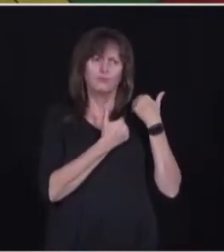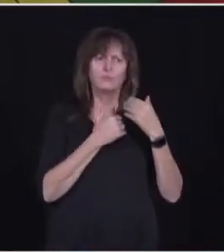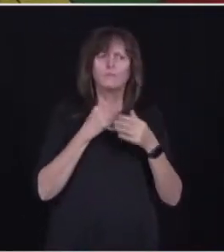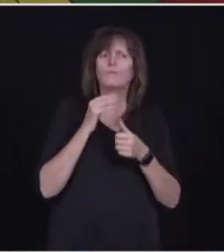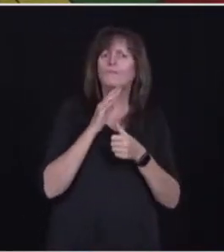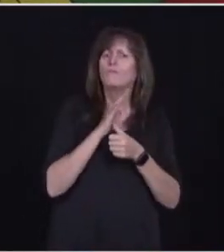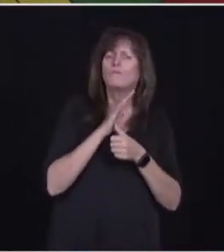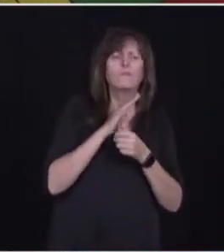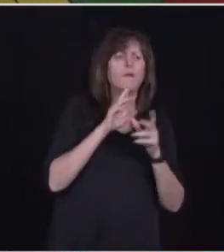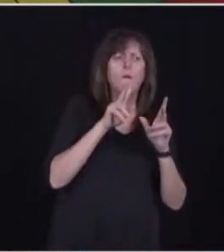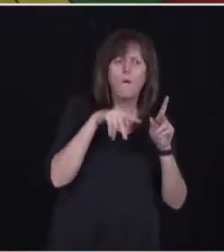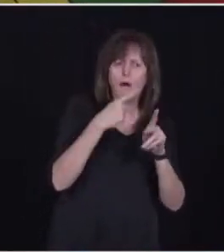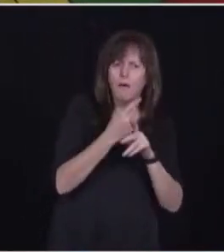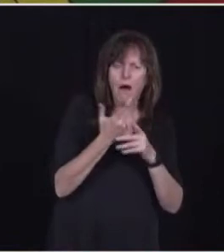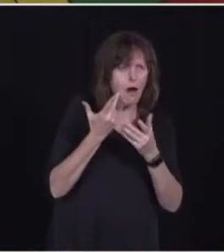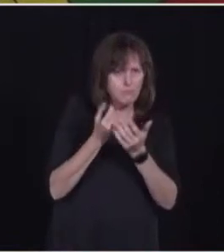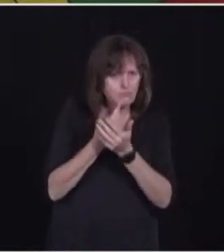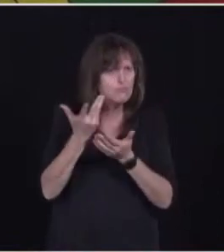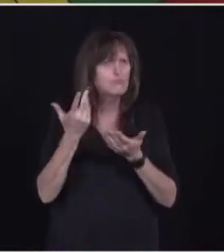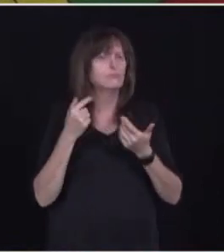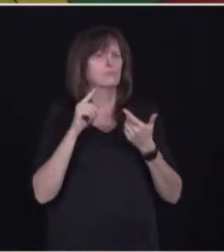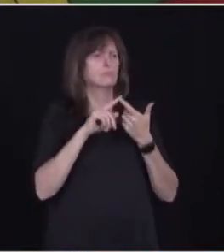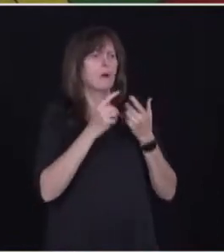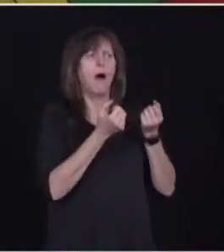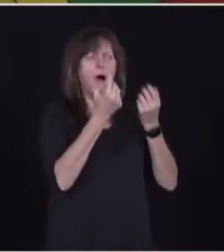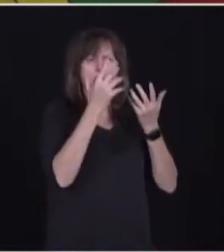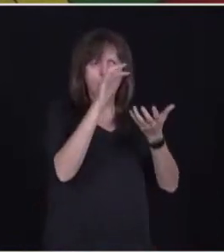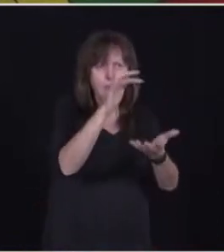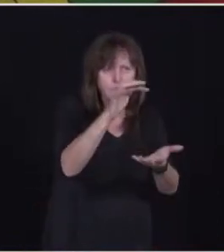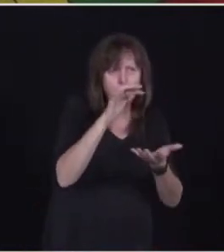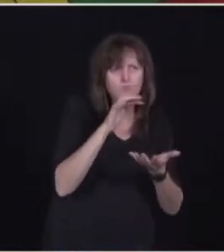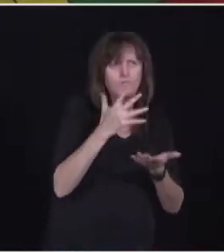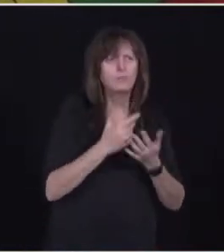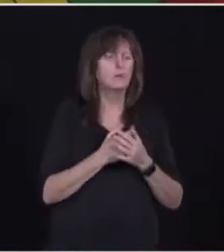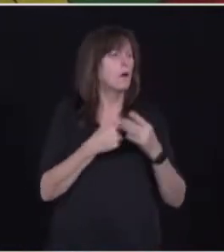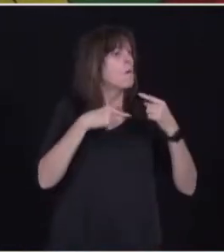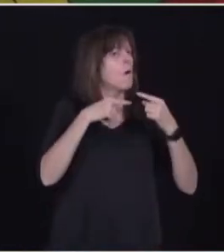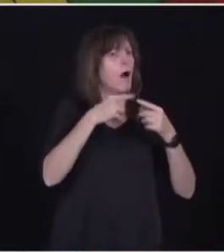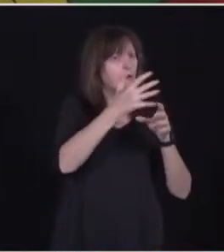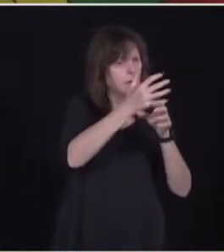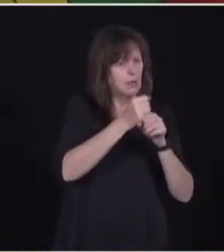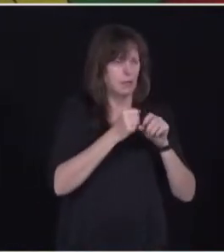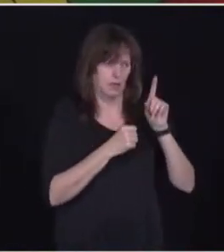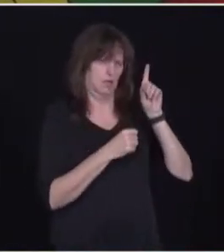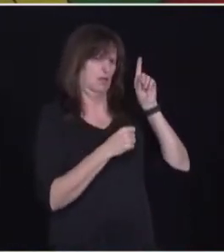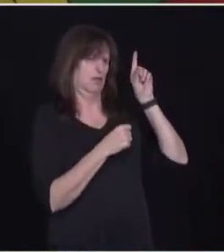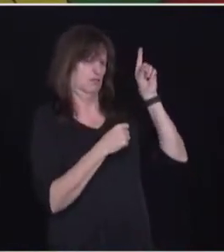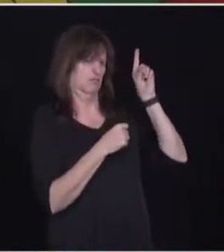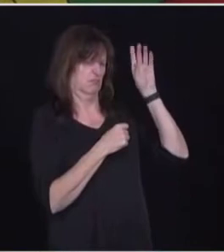they are responsible for what type of vaccines we are getting, how much we are getting, and when we are getting at.